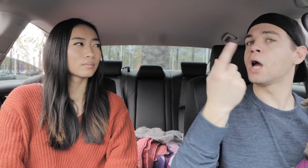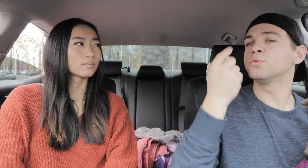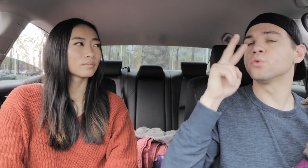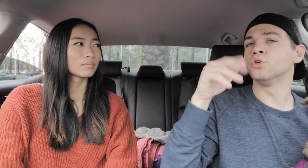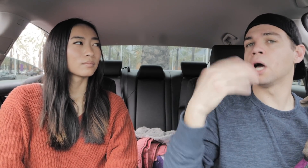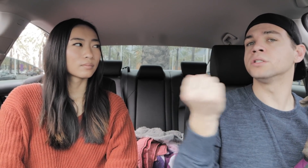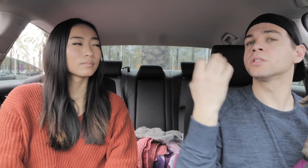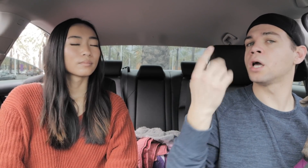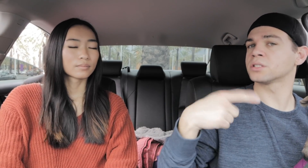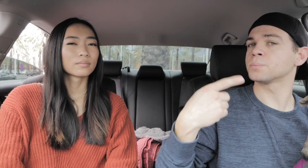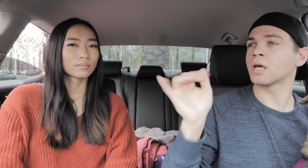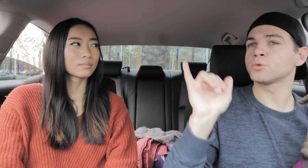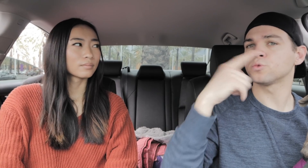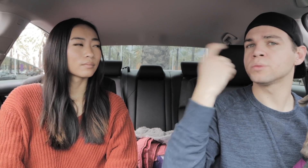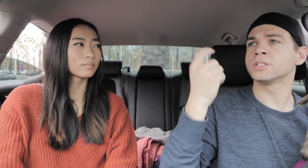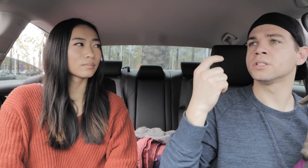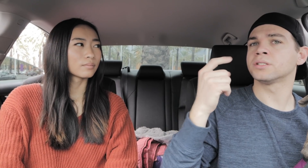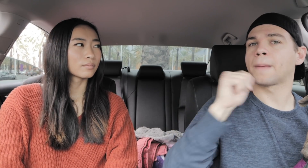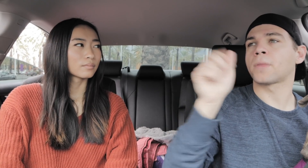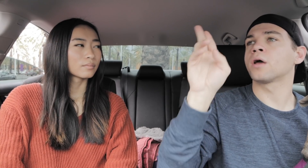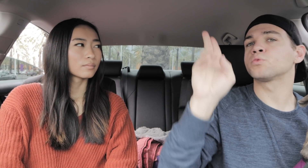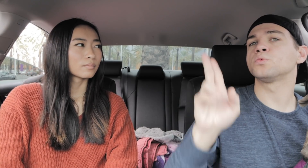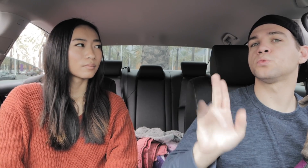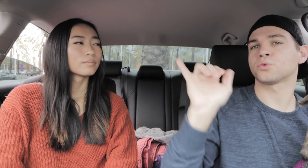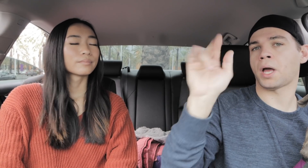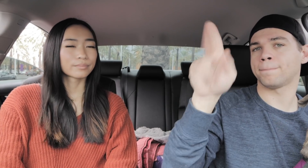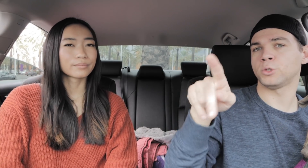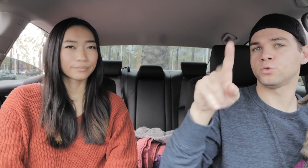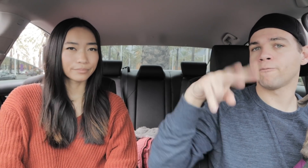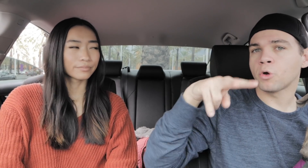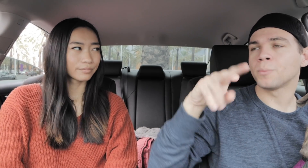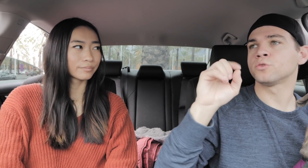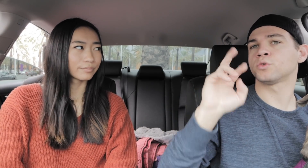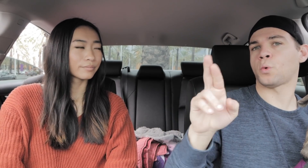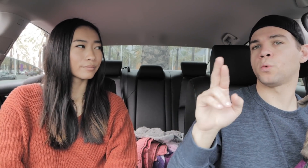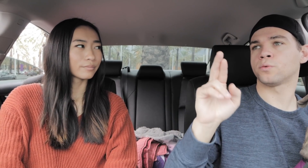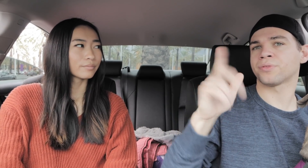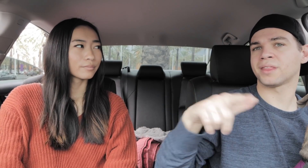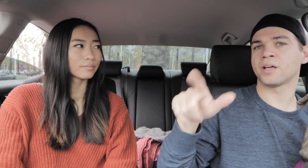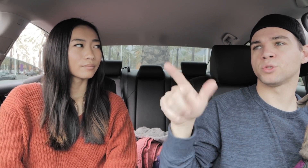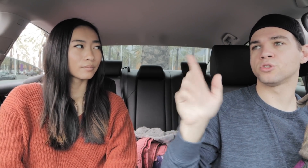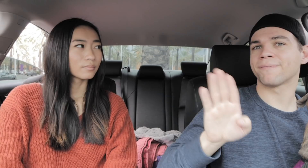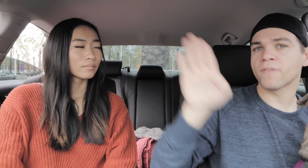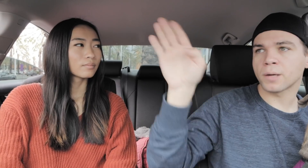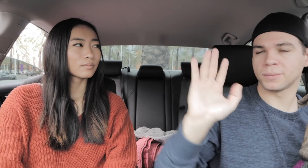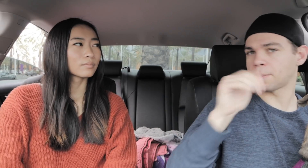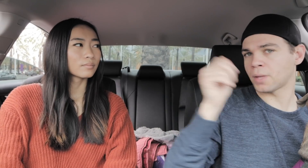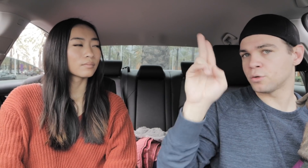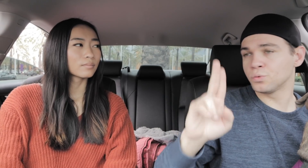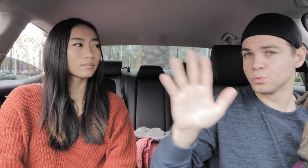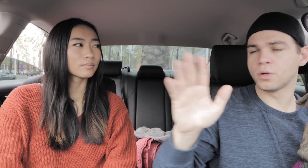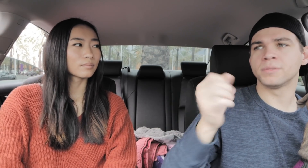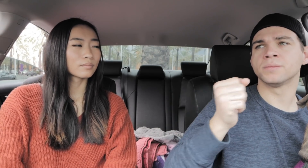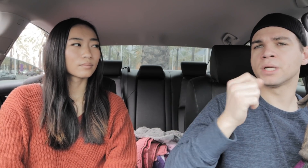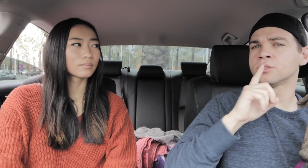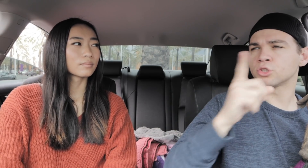or other people who know sign language